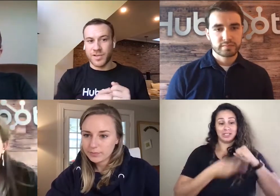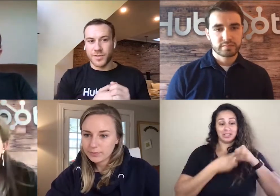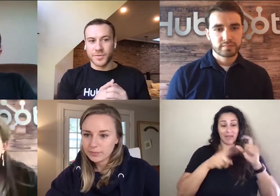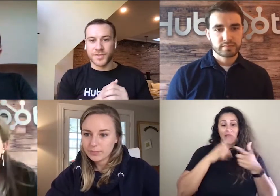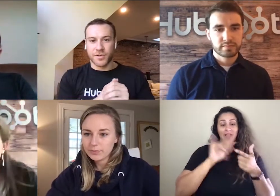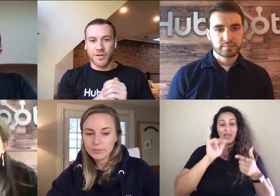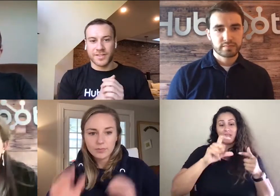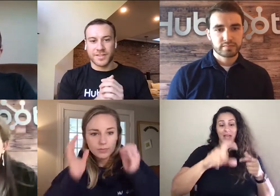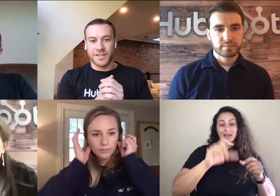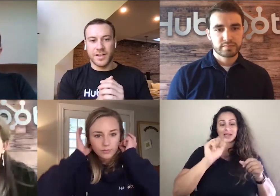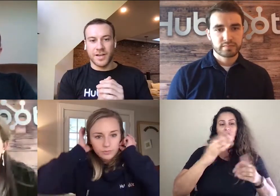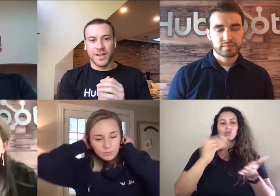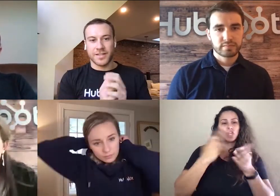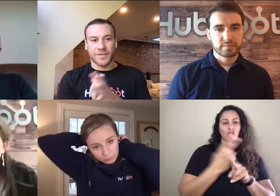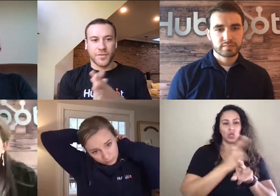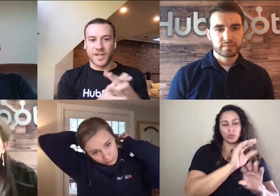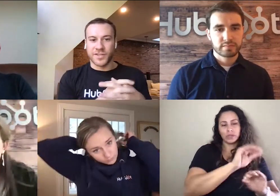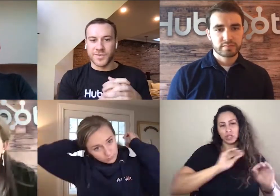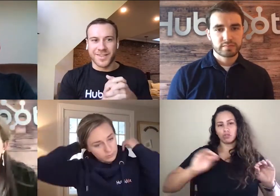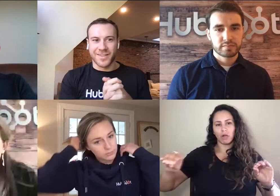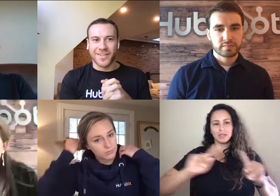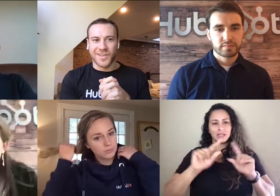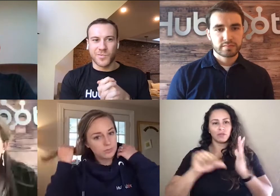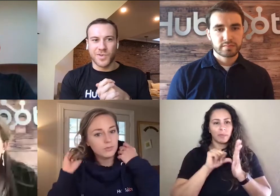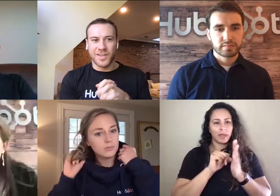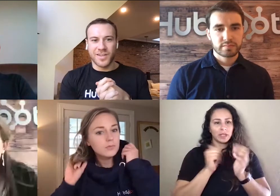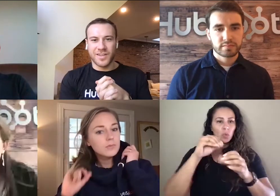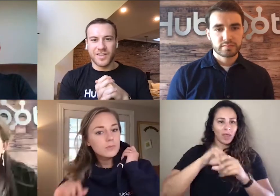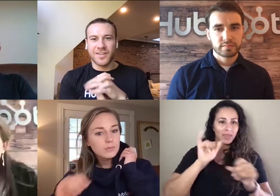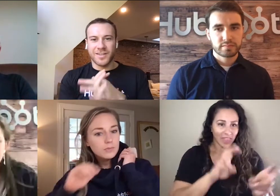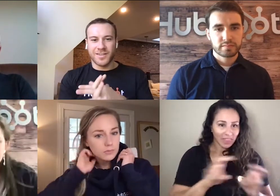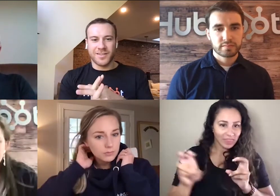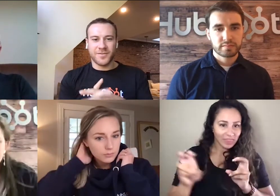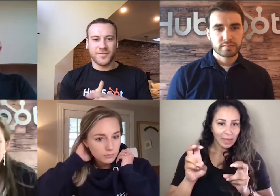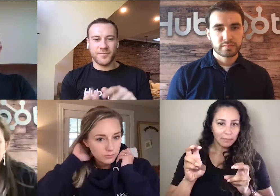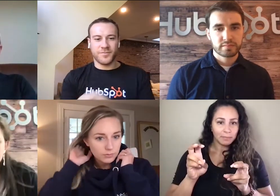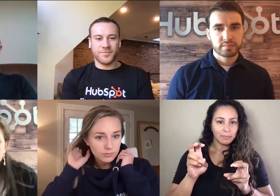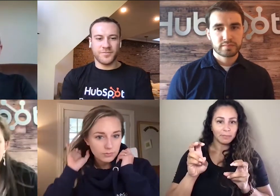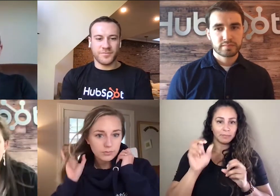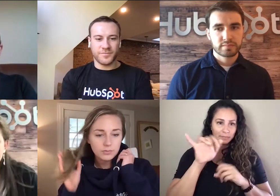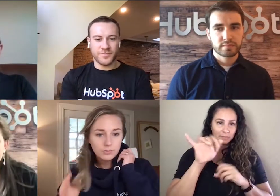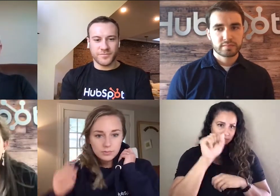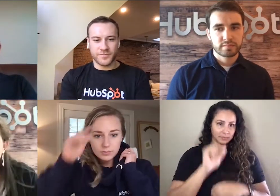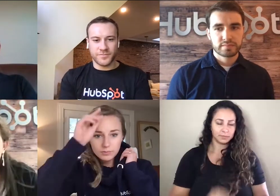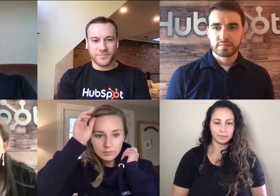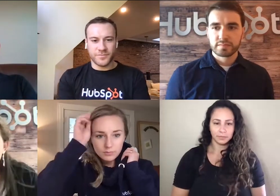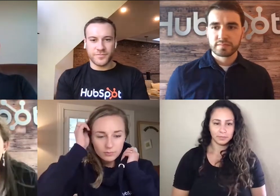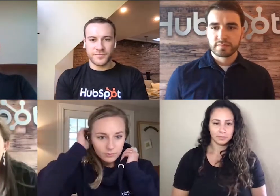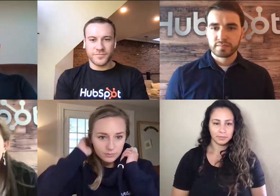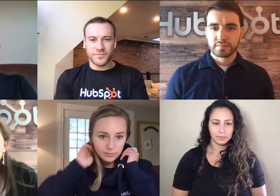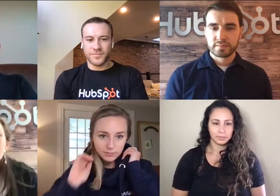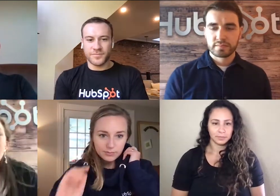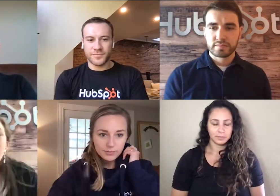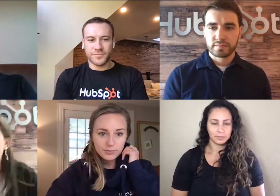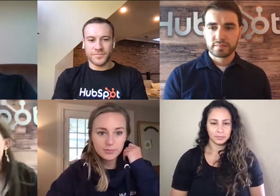PAGE AND THAT SECTION CAN BE REUSED ACROSS DIFFERENT PAGES. GREAT. WHAT ABOUT MODULES WITHIN MODULES?